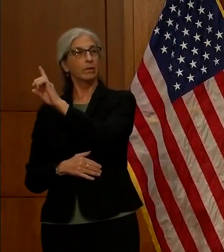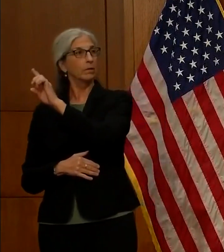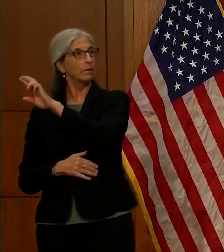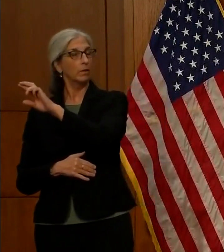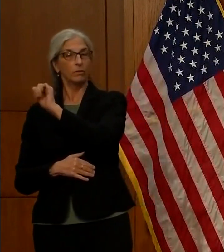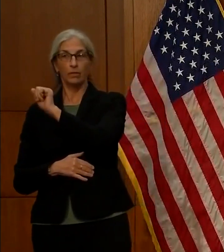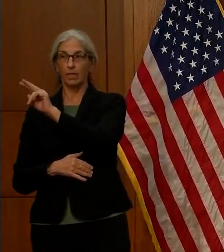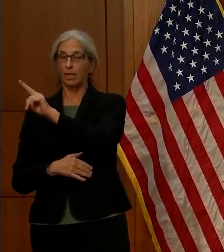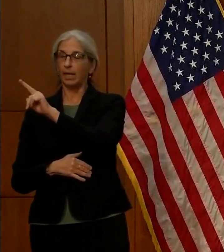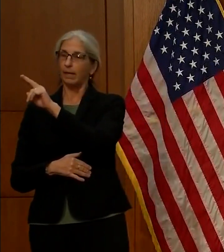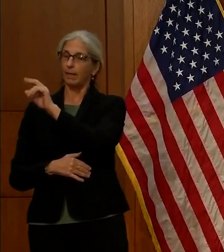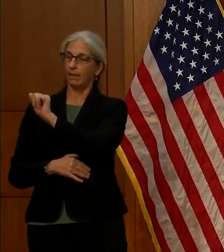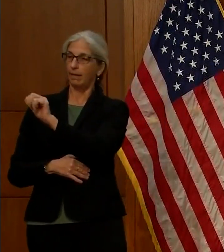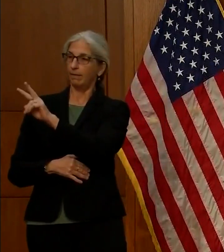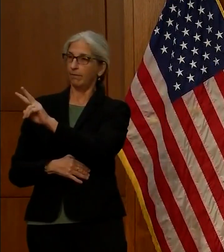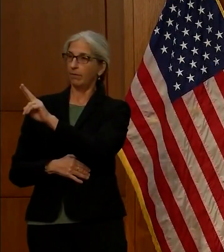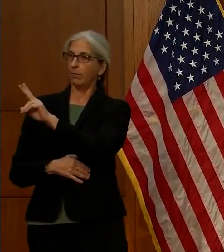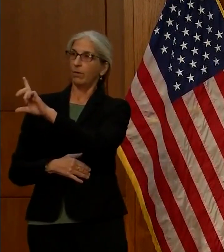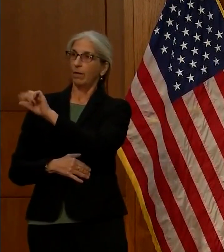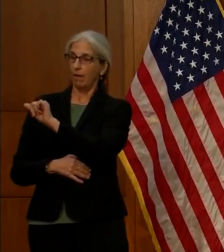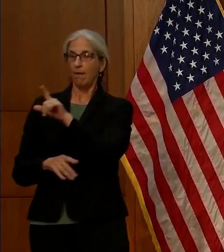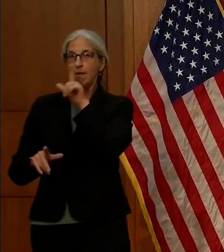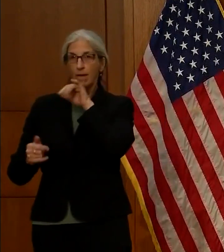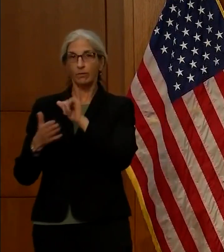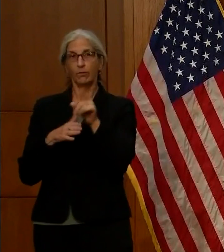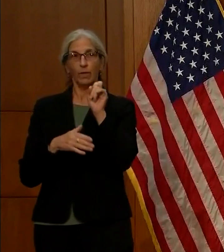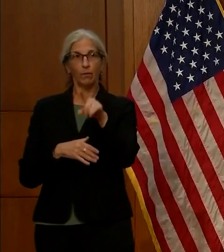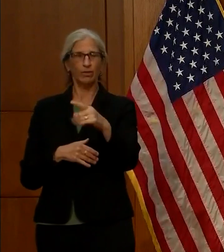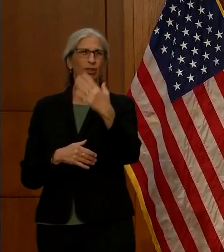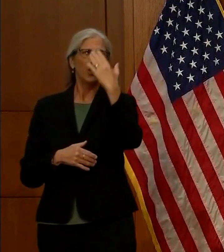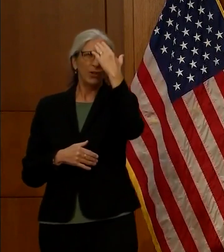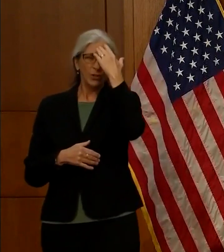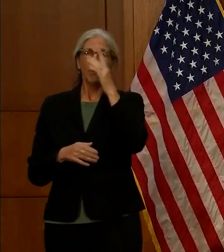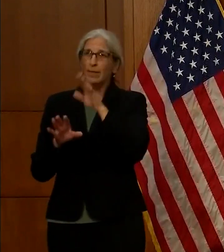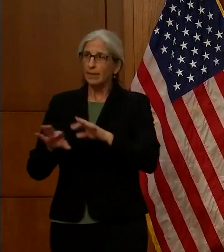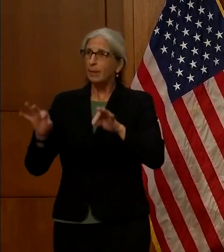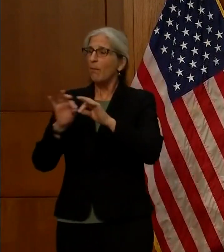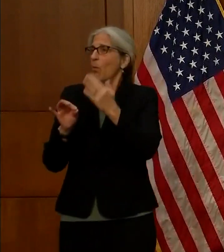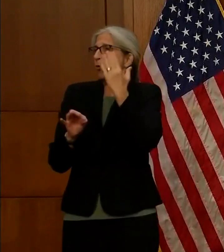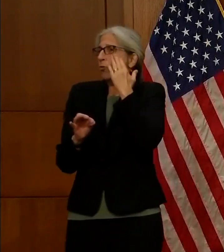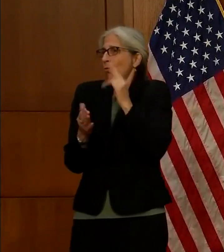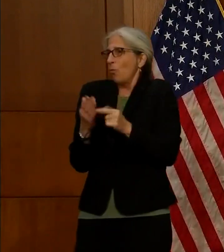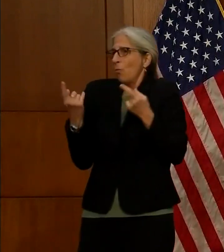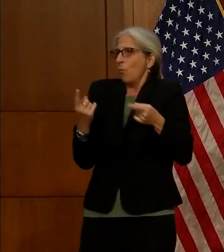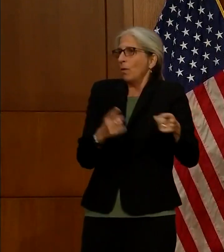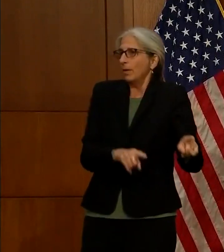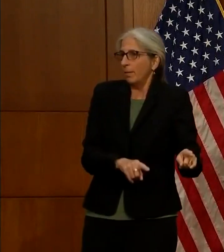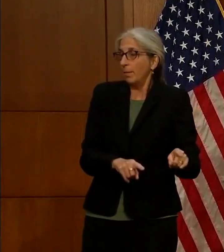LITTLE WANTS TO TOUCH ON THIS AS WELL OBVIOUSLY TRANSPARENCY IS IMPORTANT TO ALL OF US. I